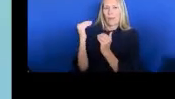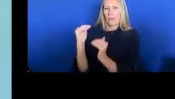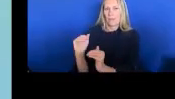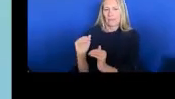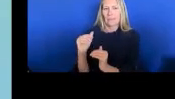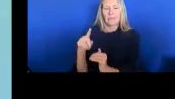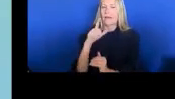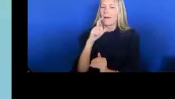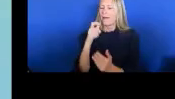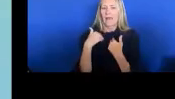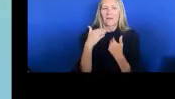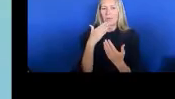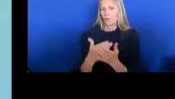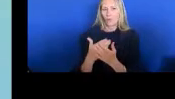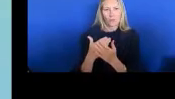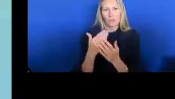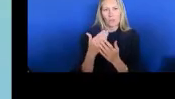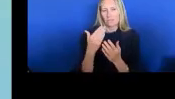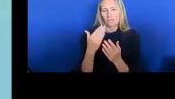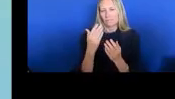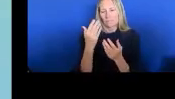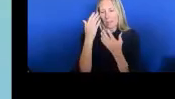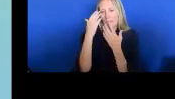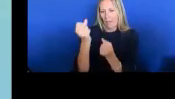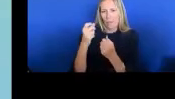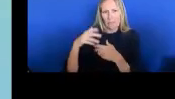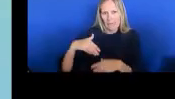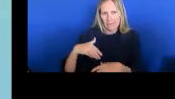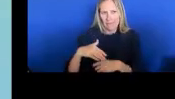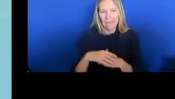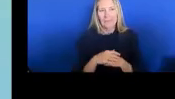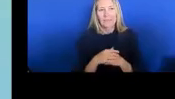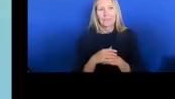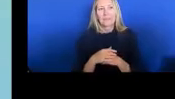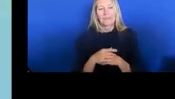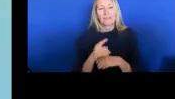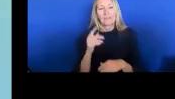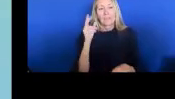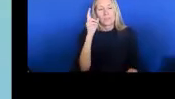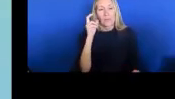visual motor integration. So hearing a little bit of in